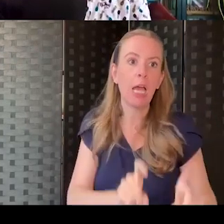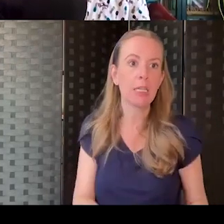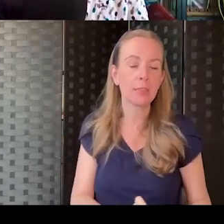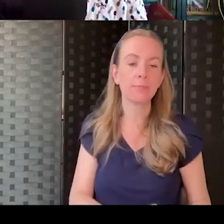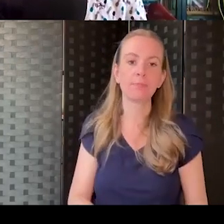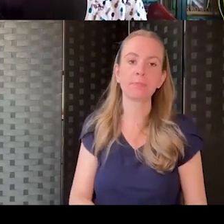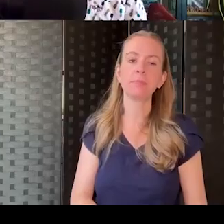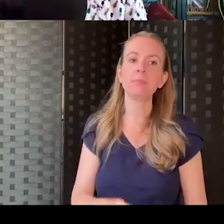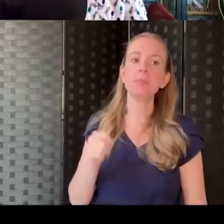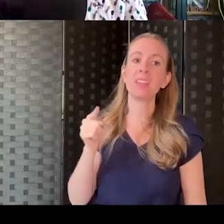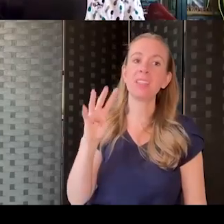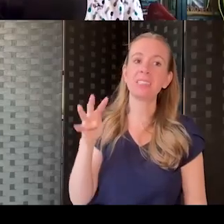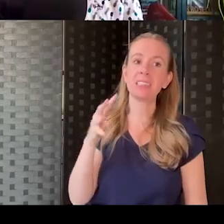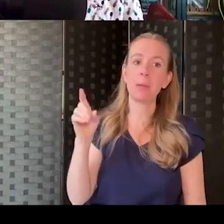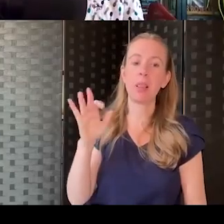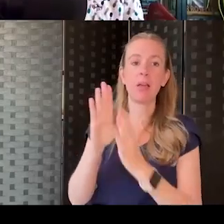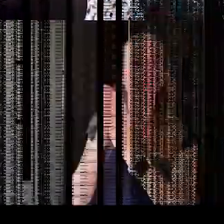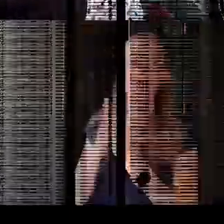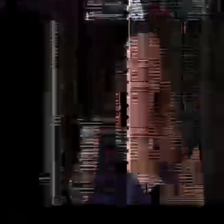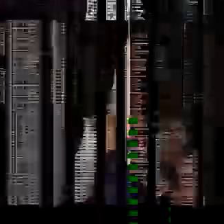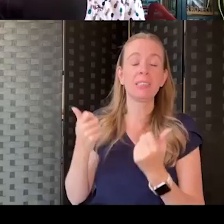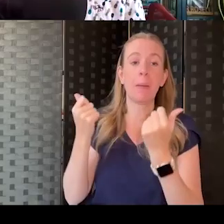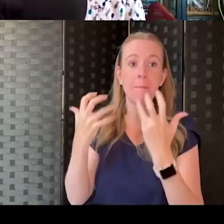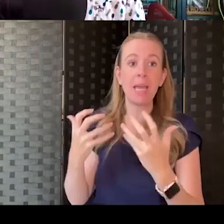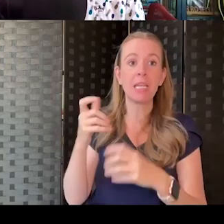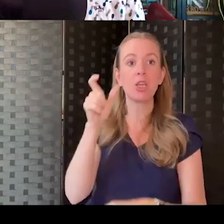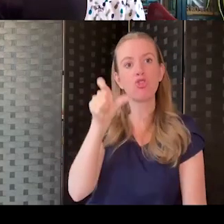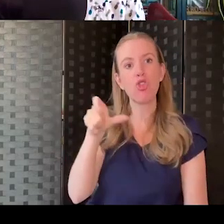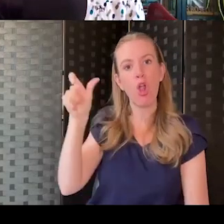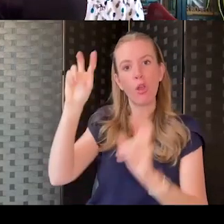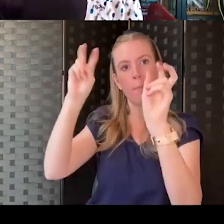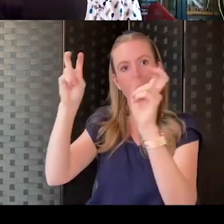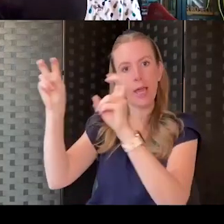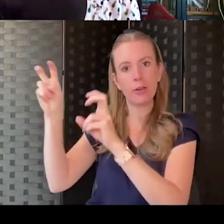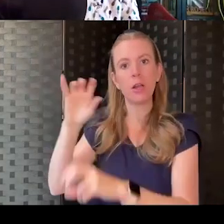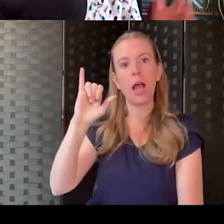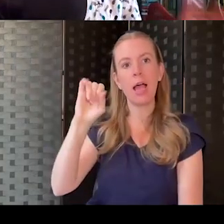This table of books has multiple rows of column headers. It has an ISBN column header that spans